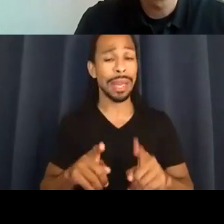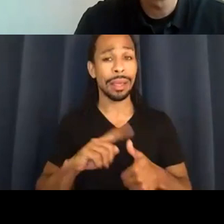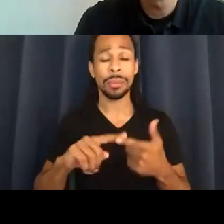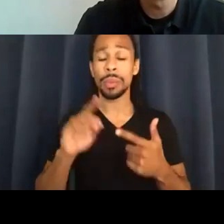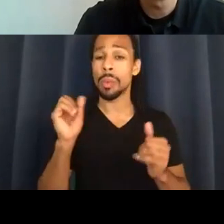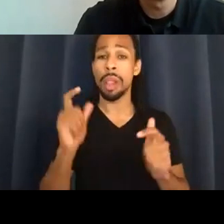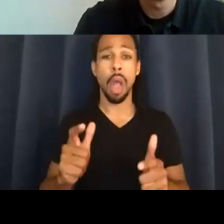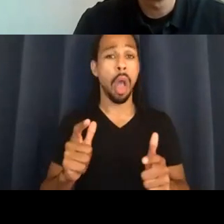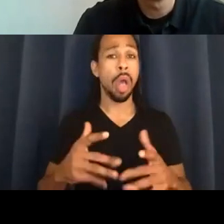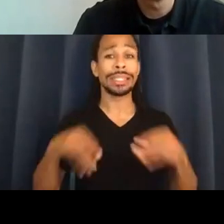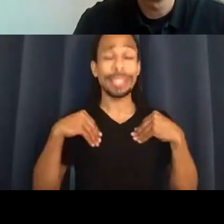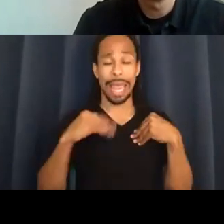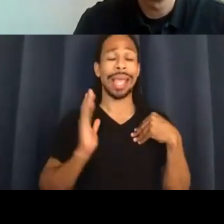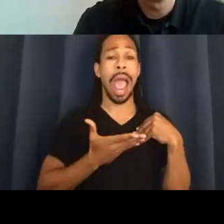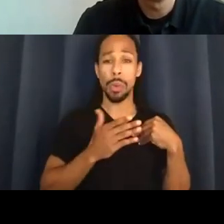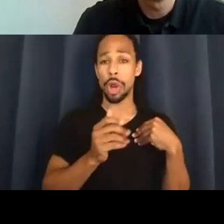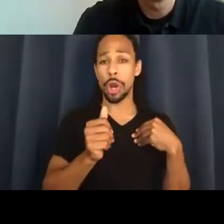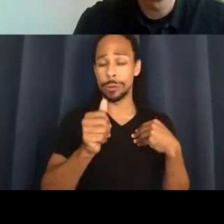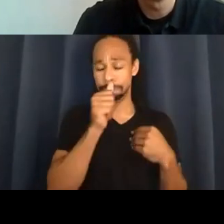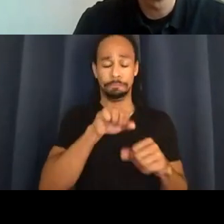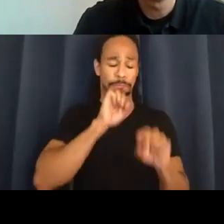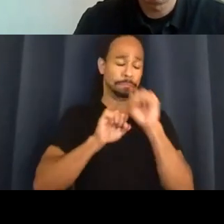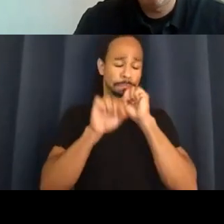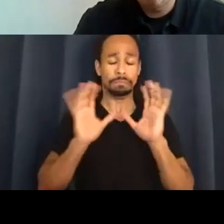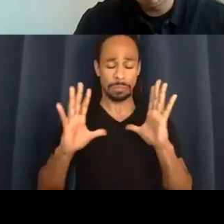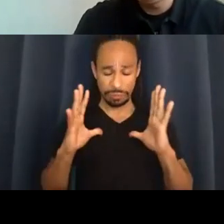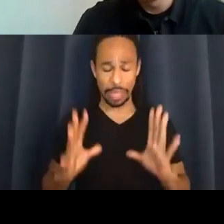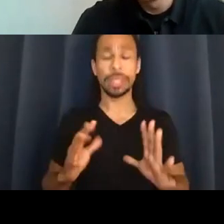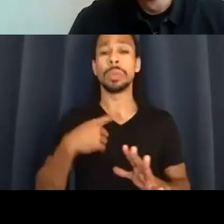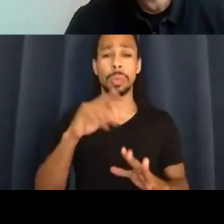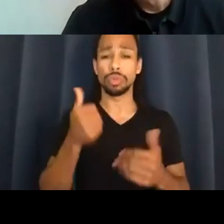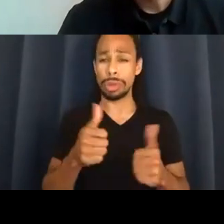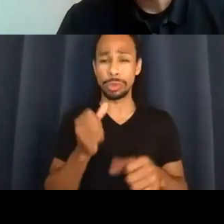18:17:43 for as much as possible for us to financially weather this and let's put our